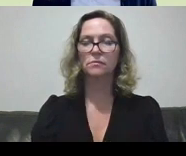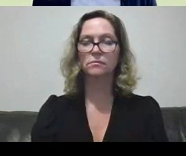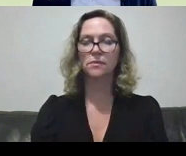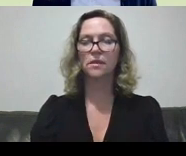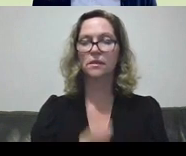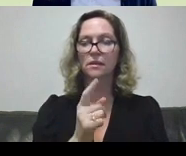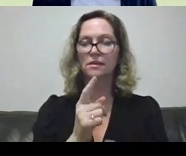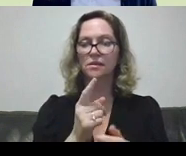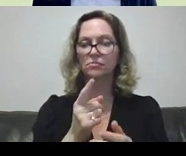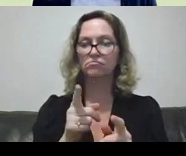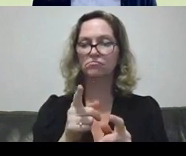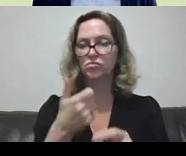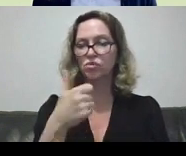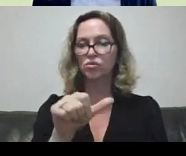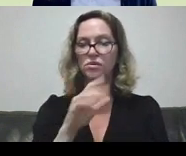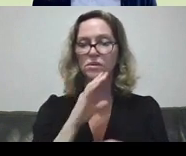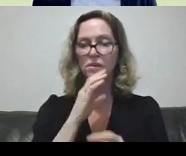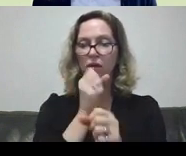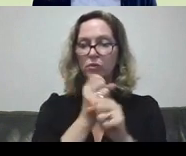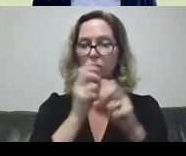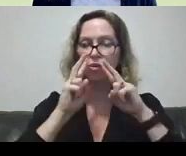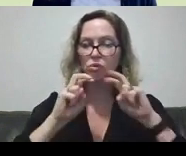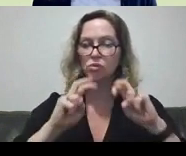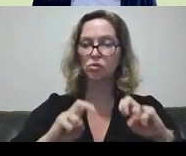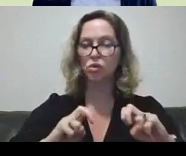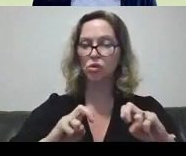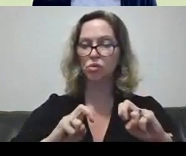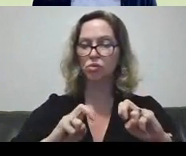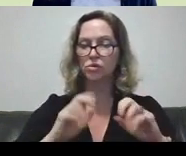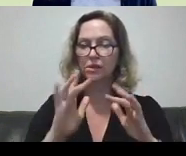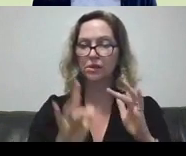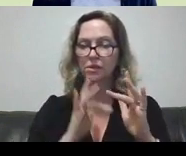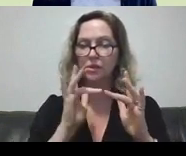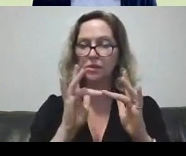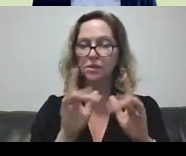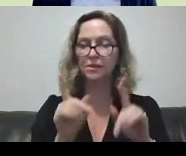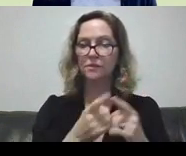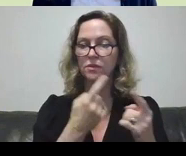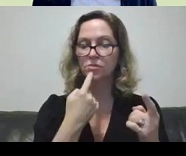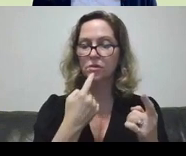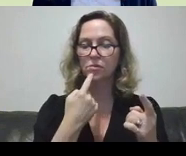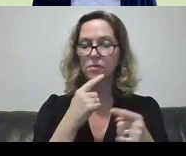engine that includes all different types of help but disability advocacy is